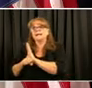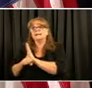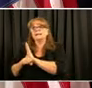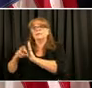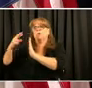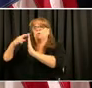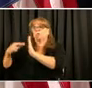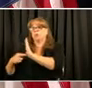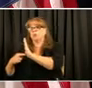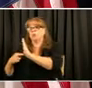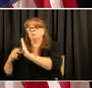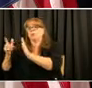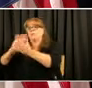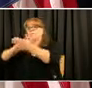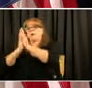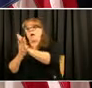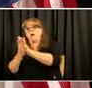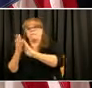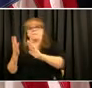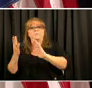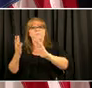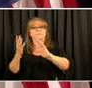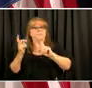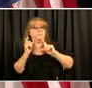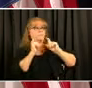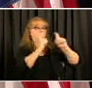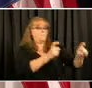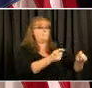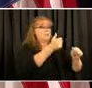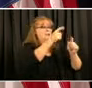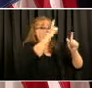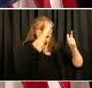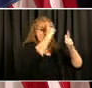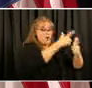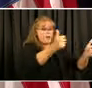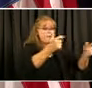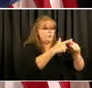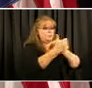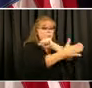but there's nothing really to stop you know a person from boulder or the denver area from